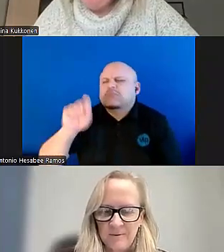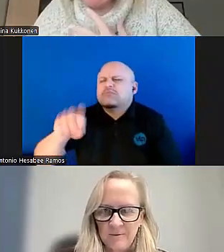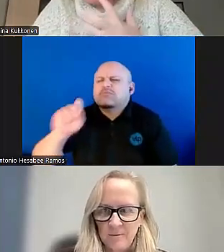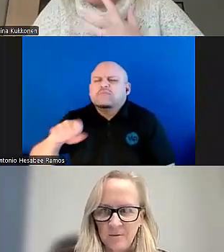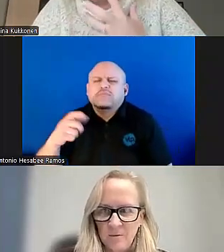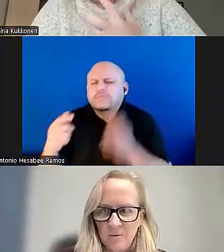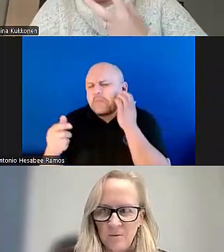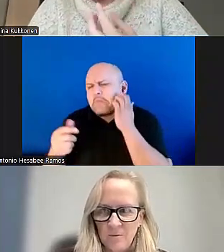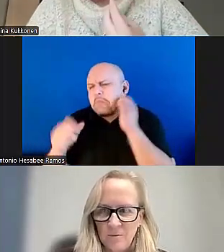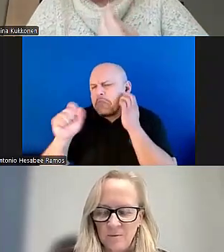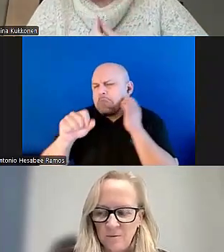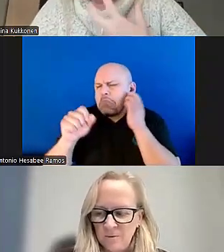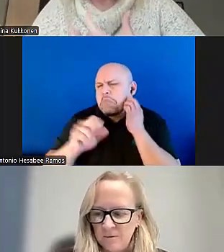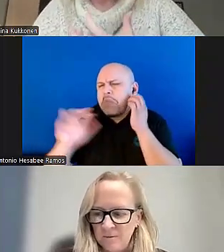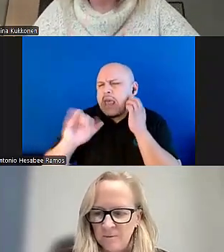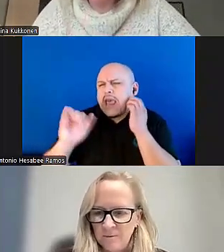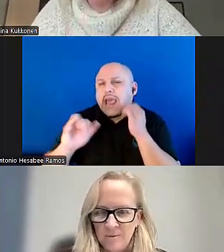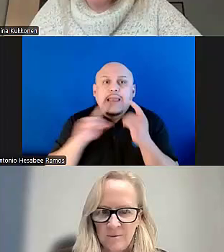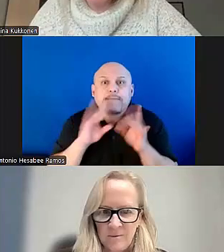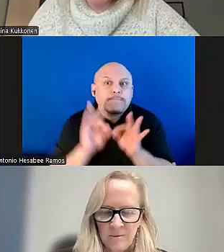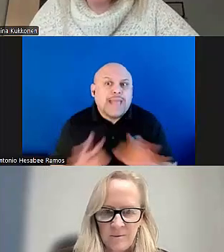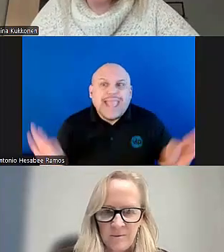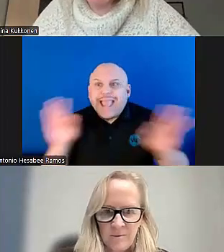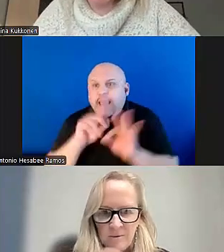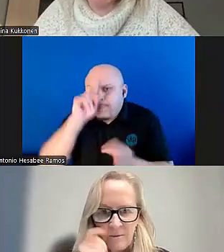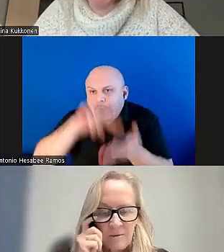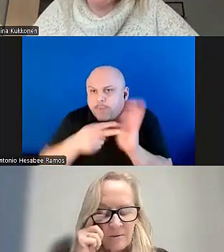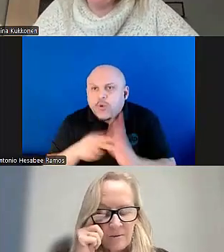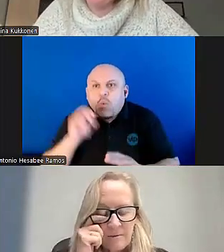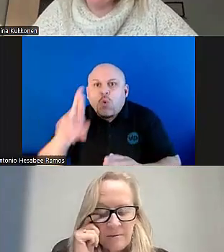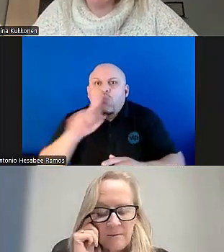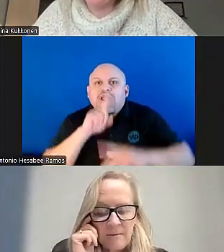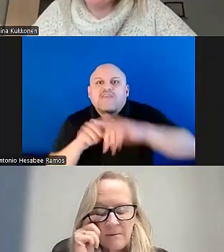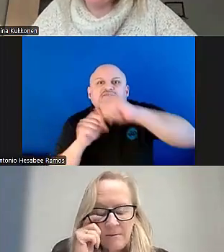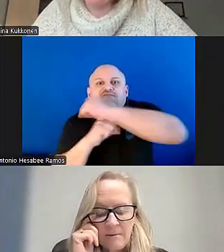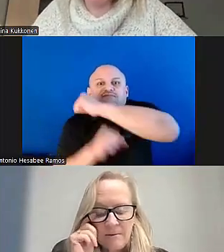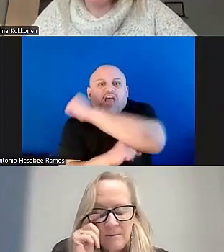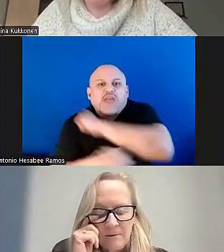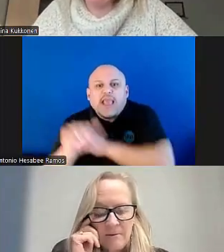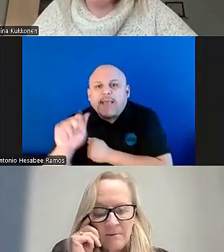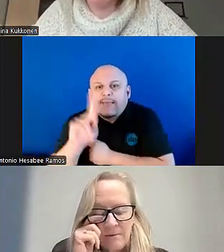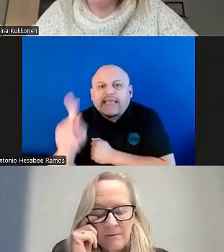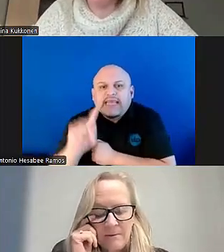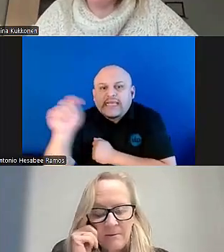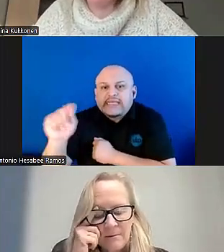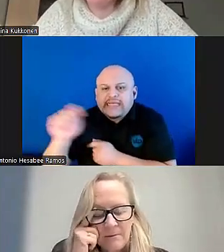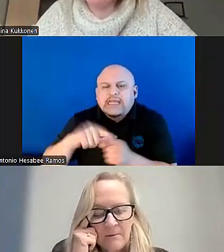the main purpose or foundation of arts, arts-based knowledge is really the idea that it's increasing